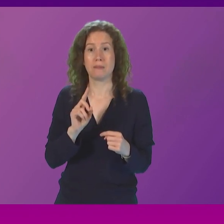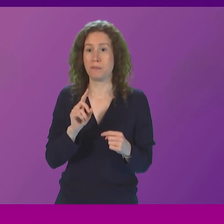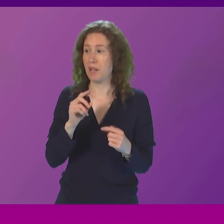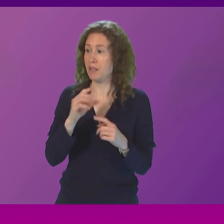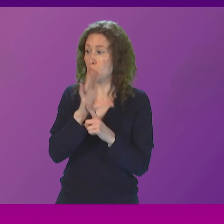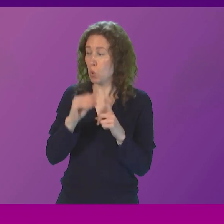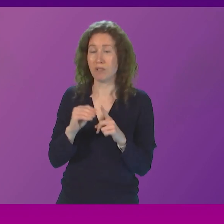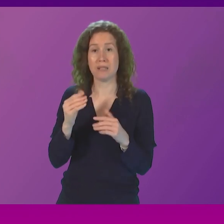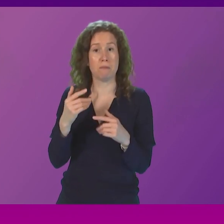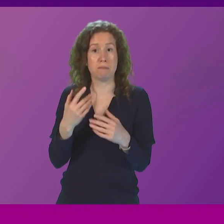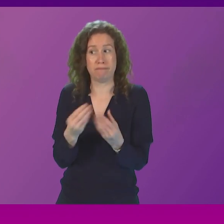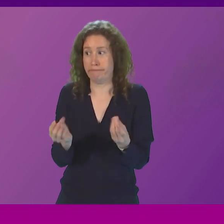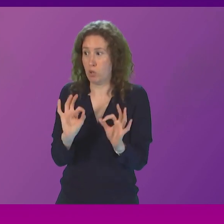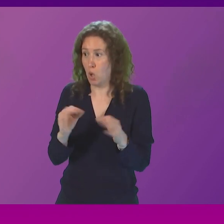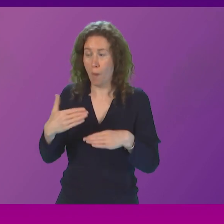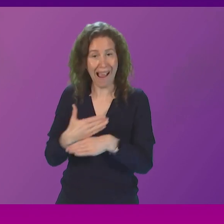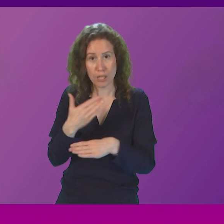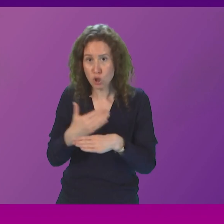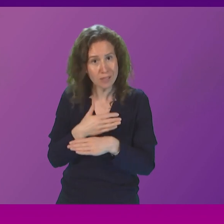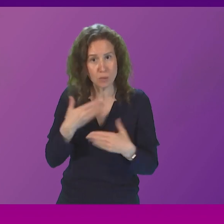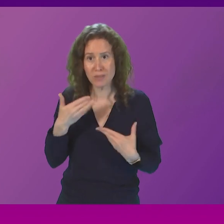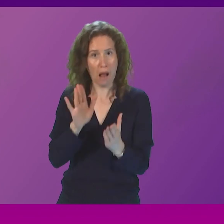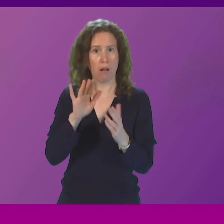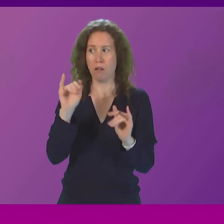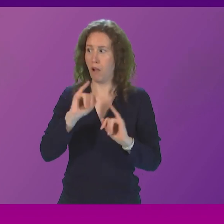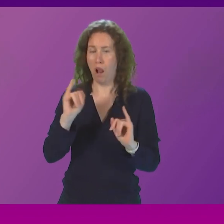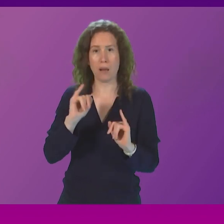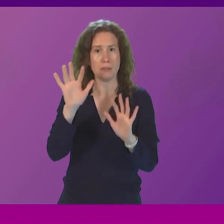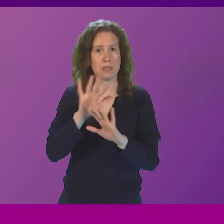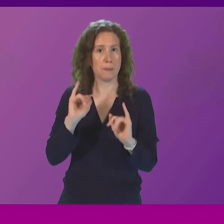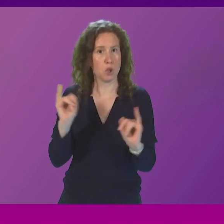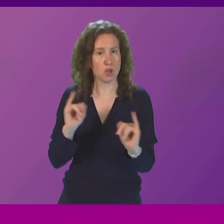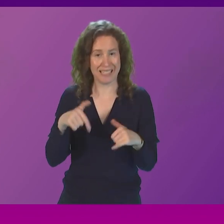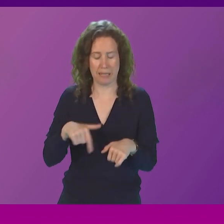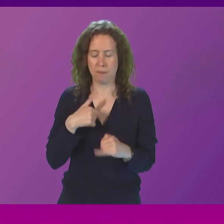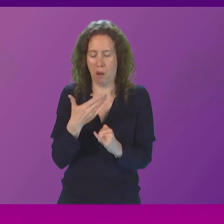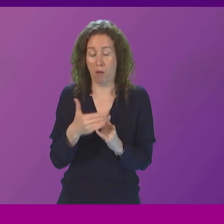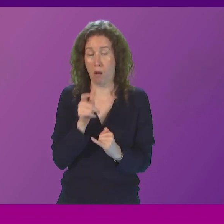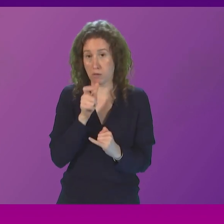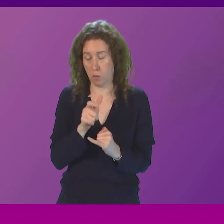action to tackle the climate emergency here in Scotland. I end by saying this to the Conservatives.